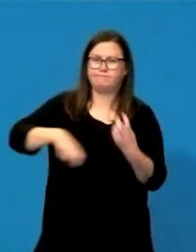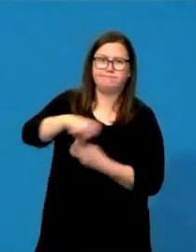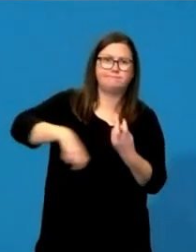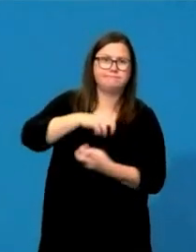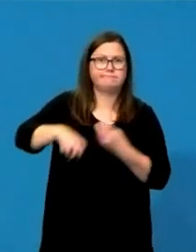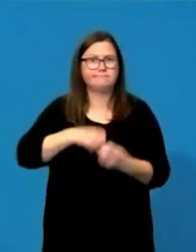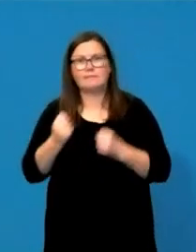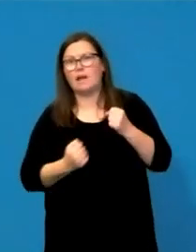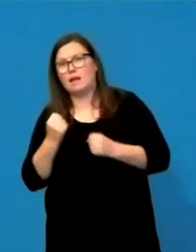He's always climbing.